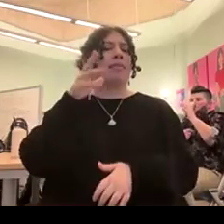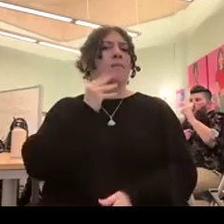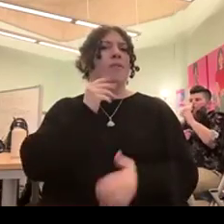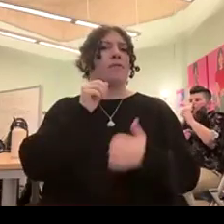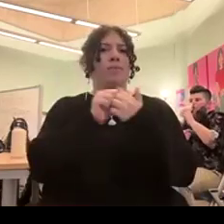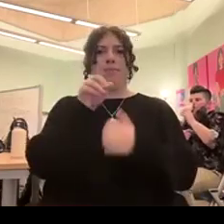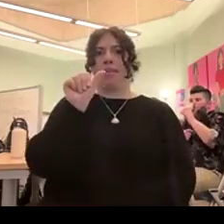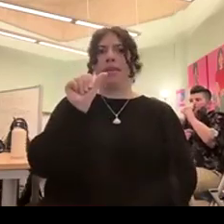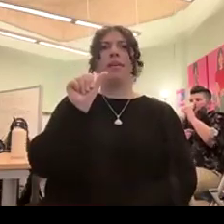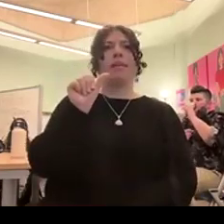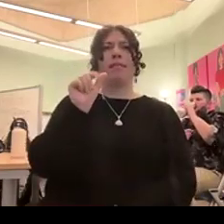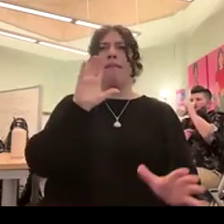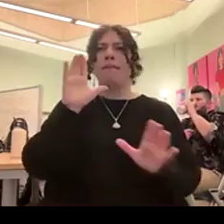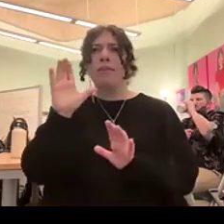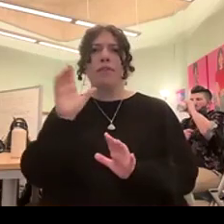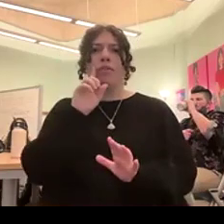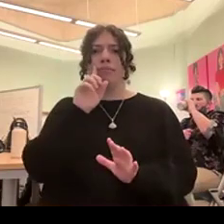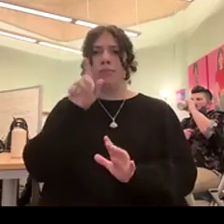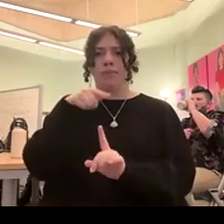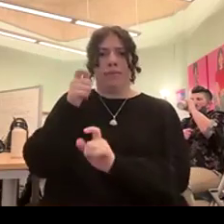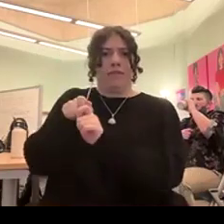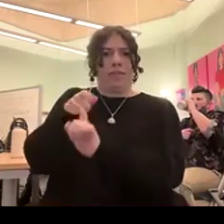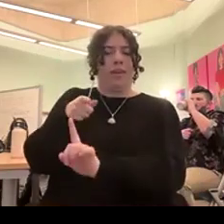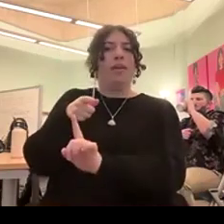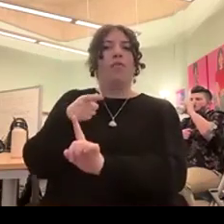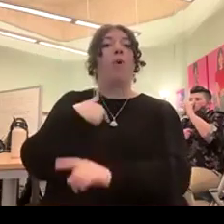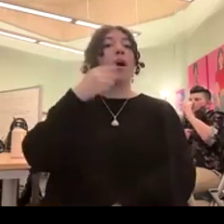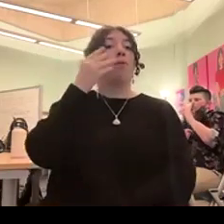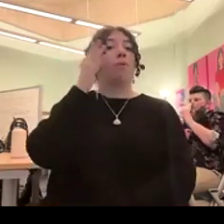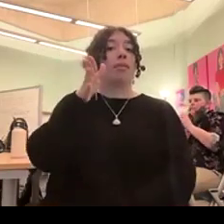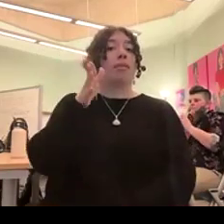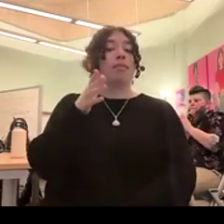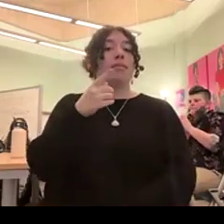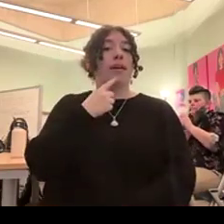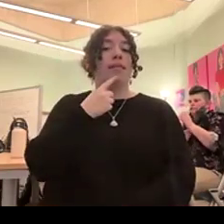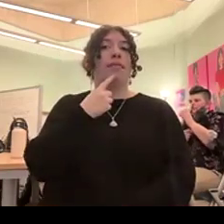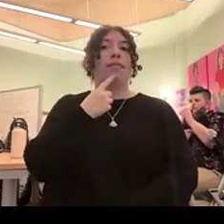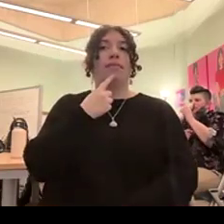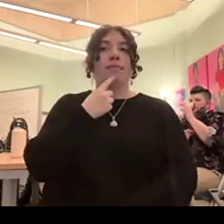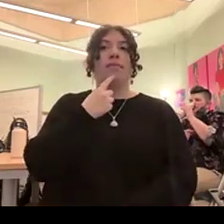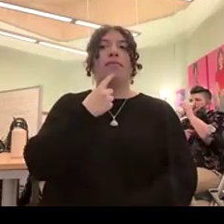they're often looking for someone with experience with a disability. And so,